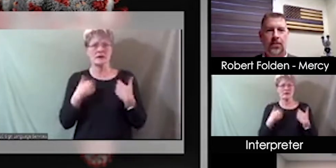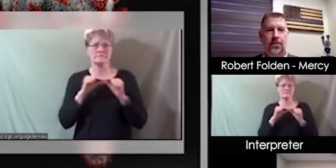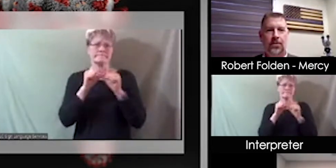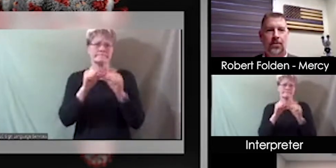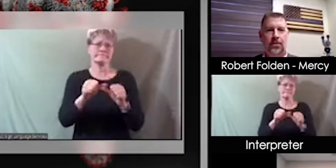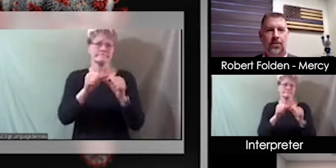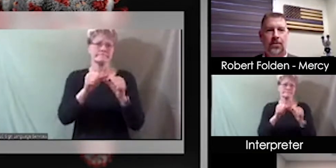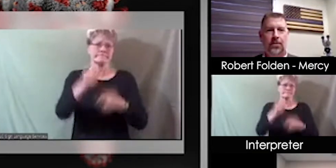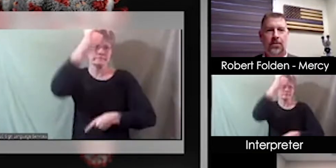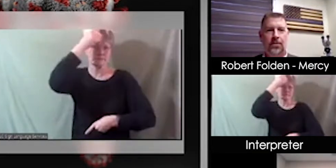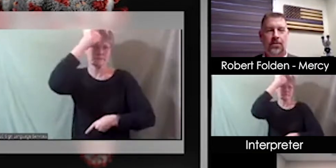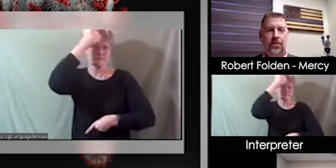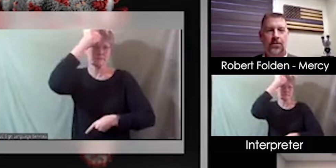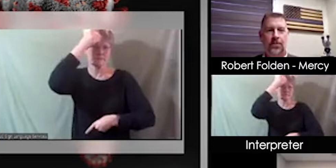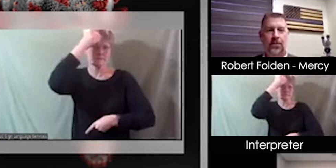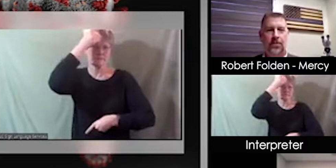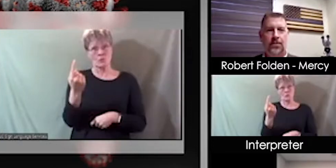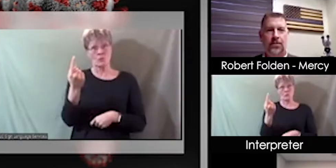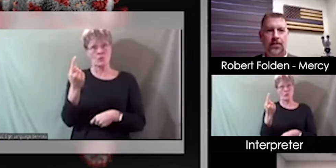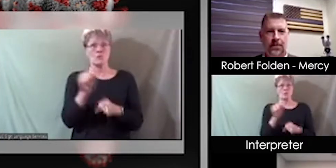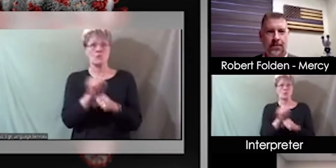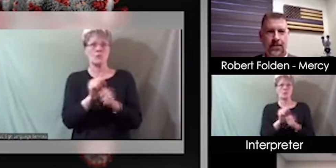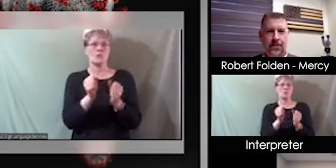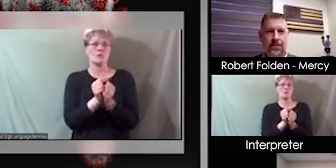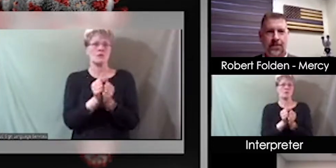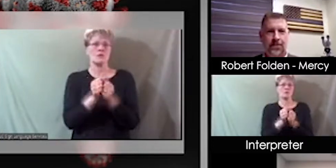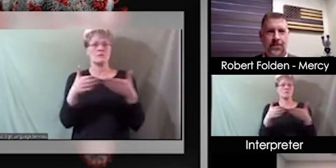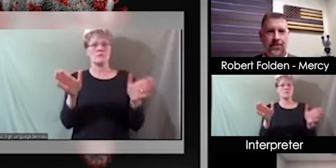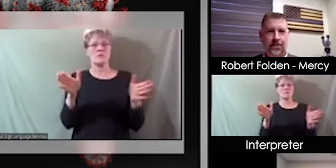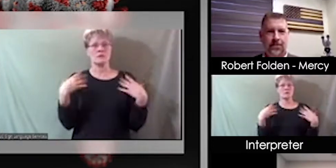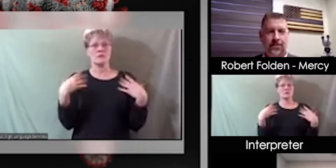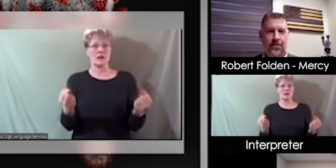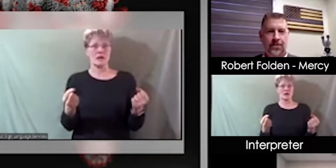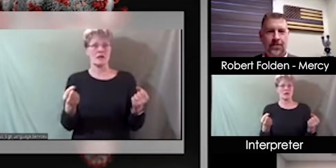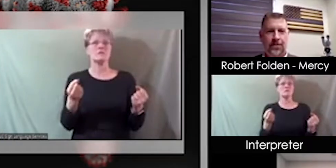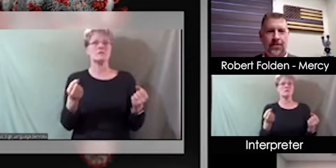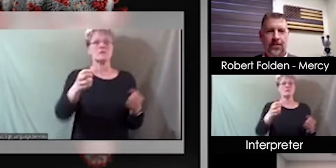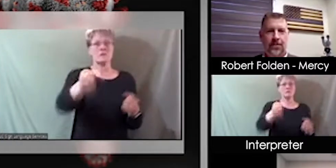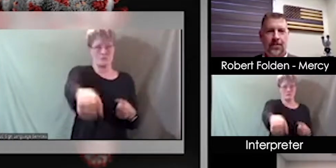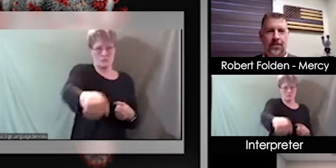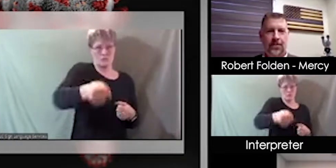of the hospitals to be looked at. I think at least one